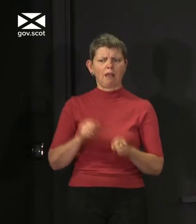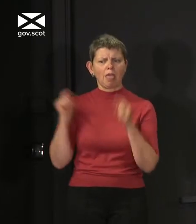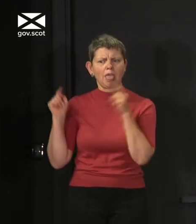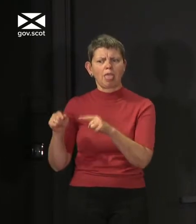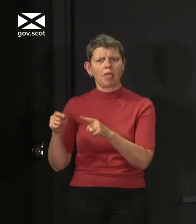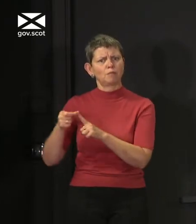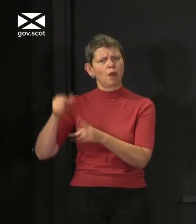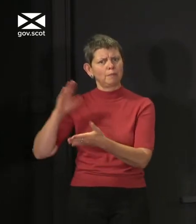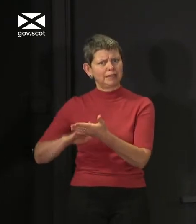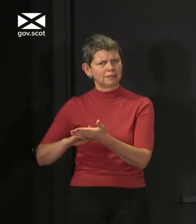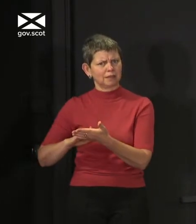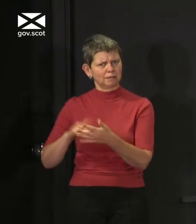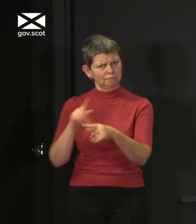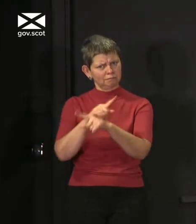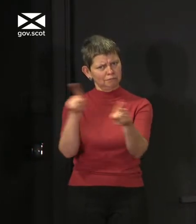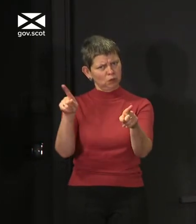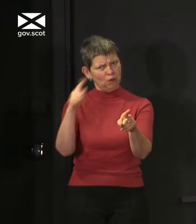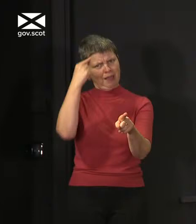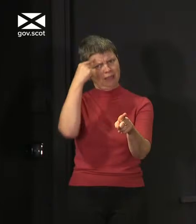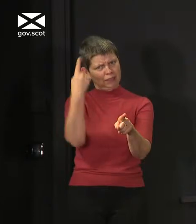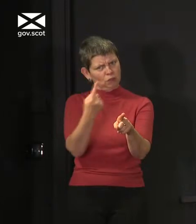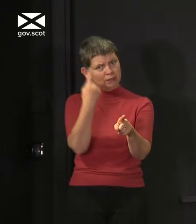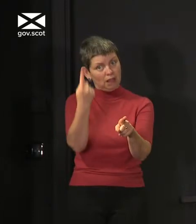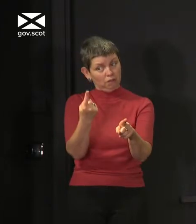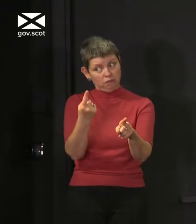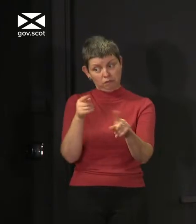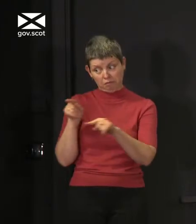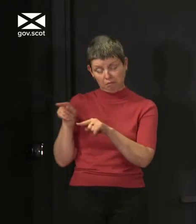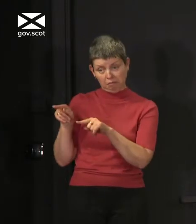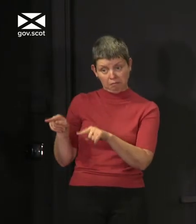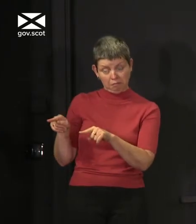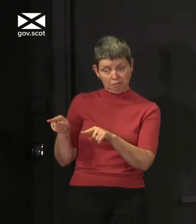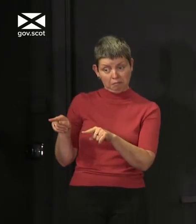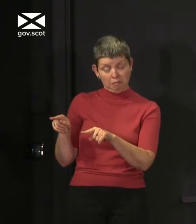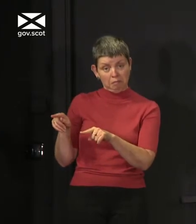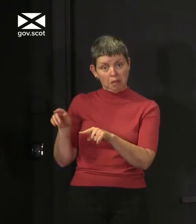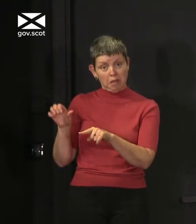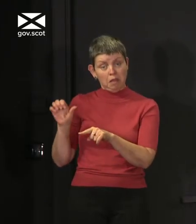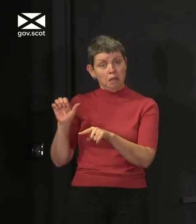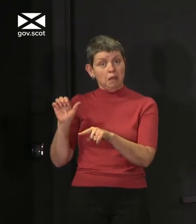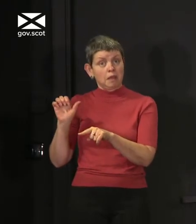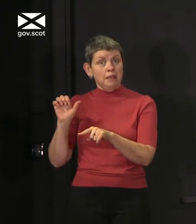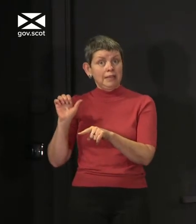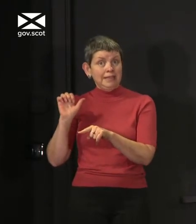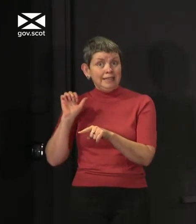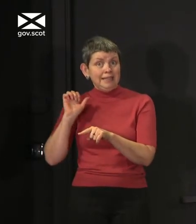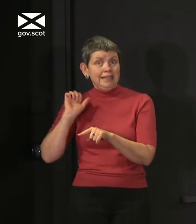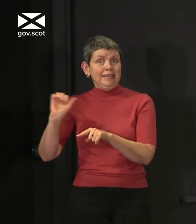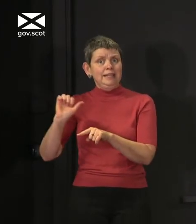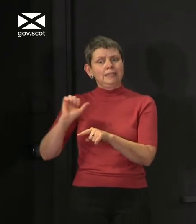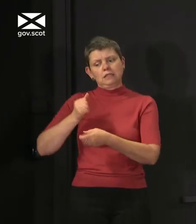up their own minds whether they take the Prime Minister's interpretation and characterisation